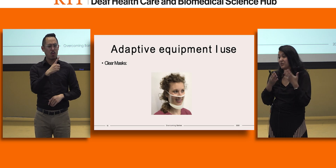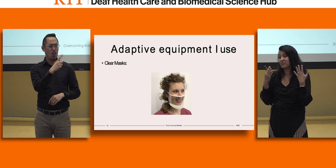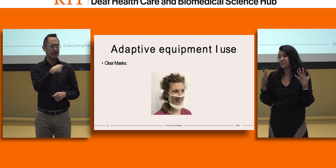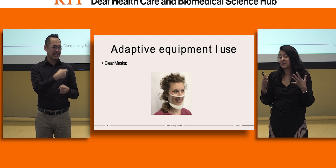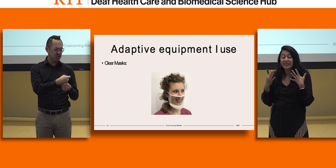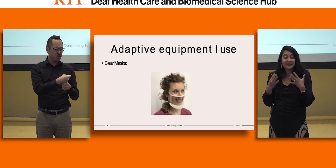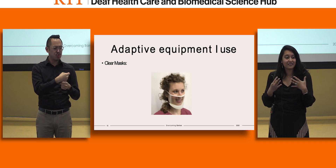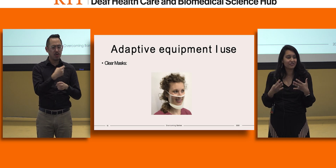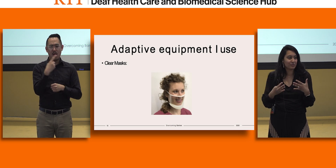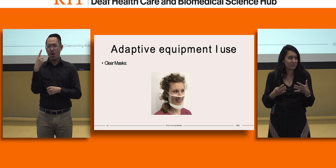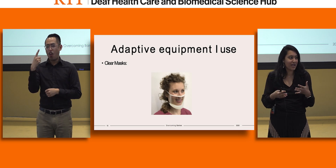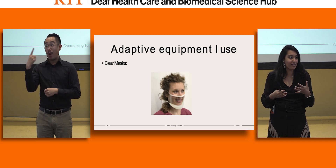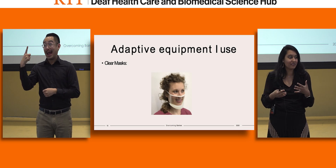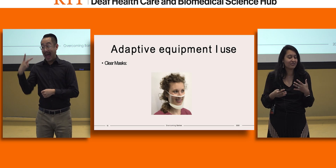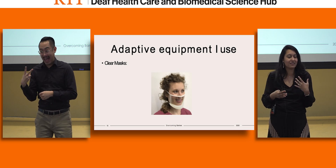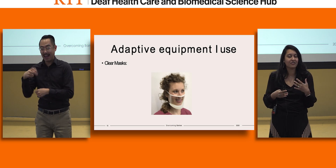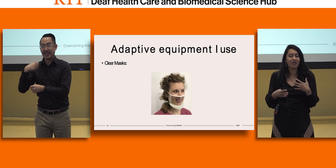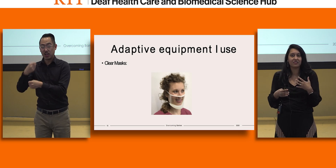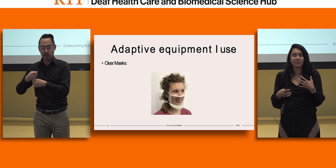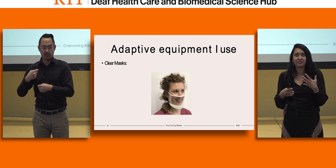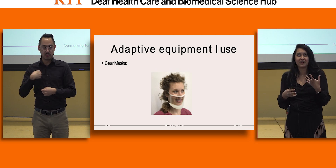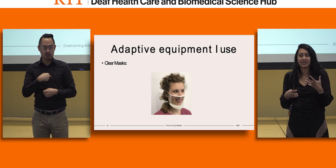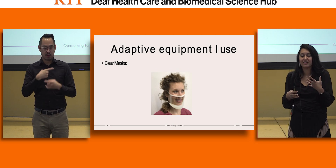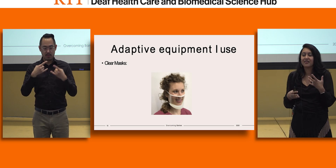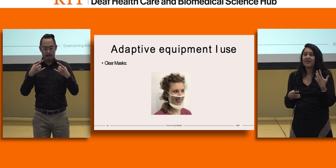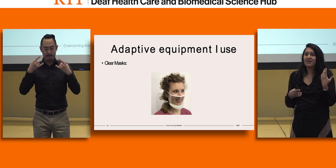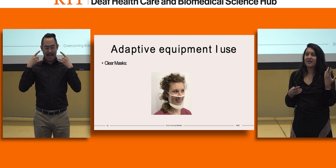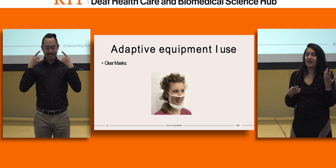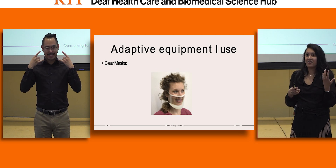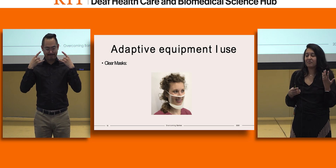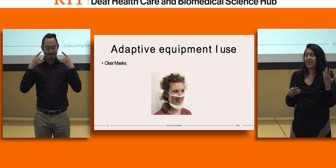where we were mandated to wear masks in the hospital setting.